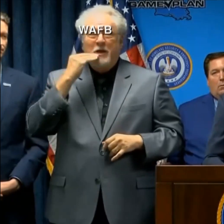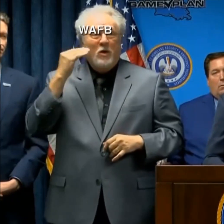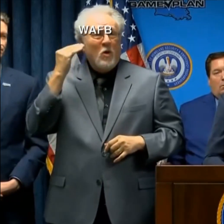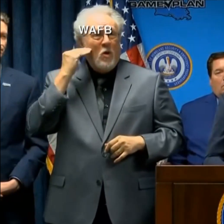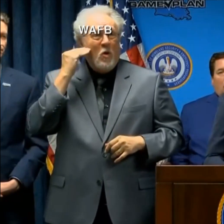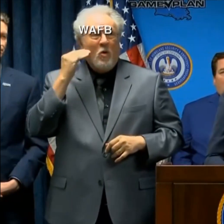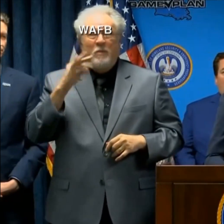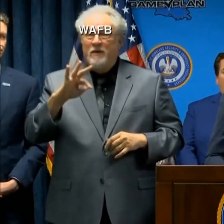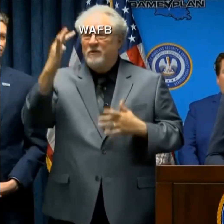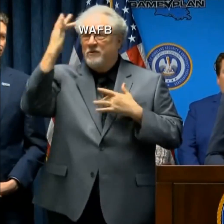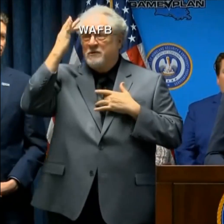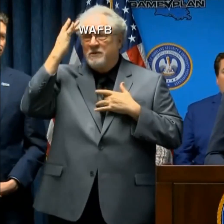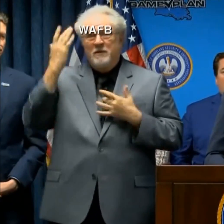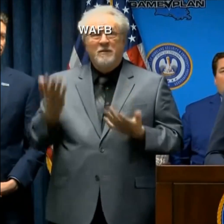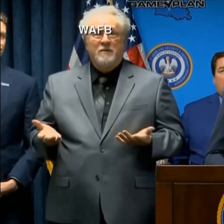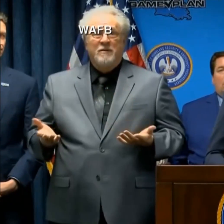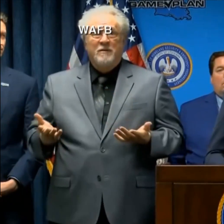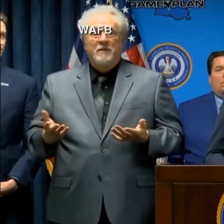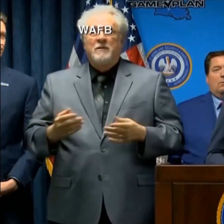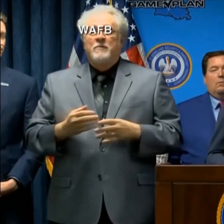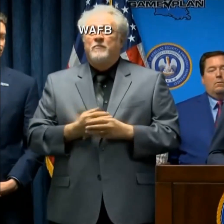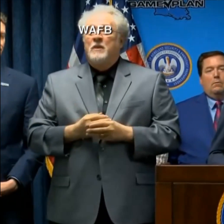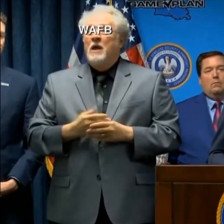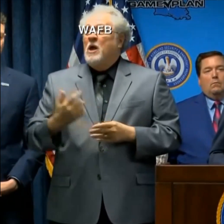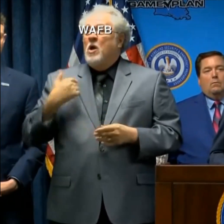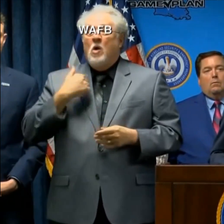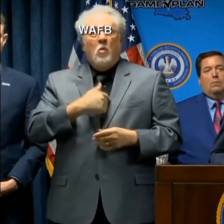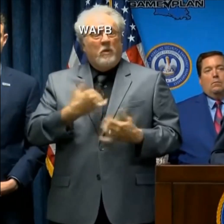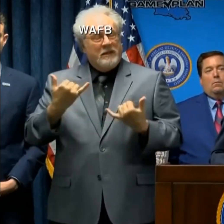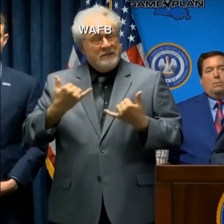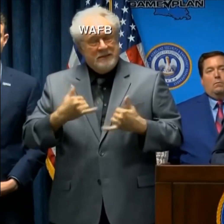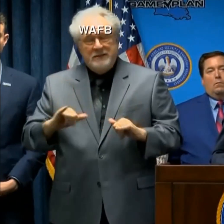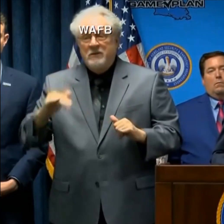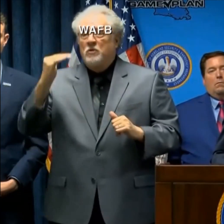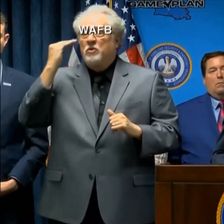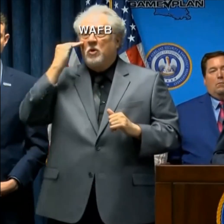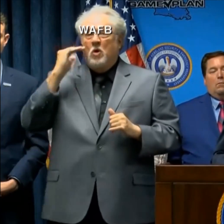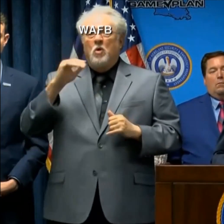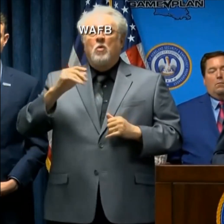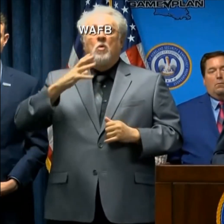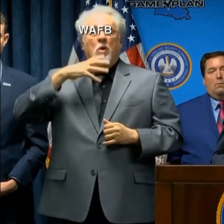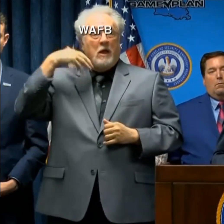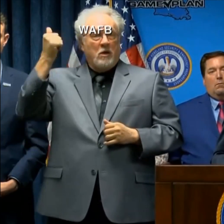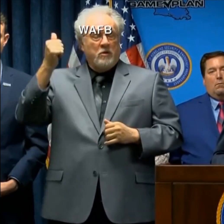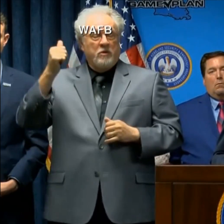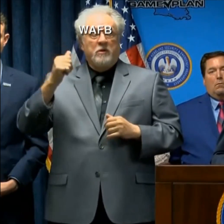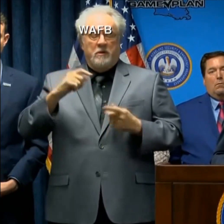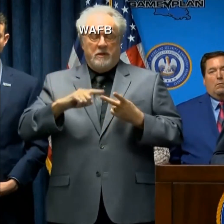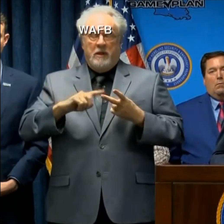are sick we still know that the elderly and those with chronic health conditions